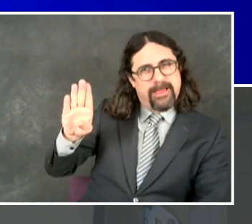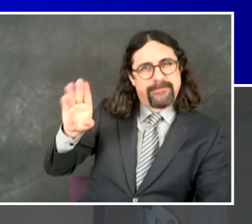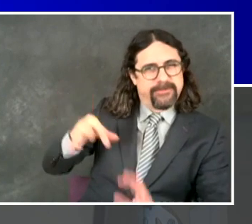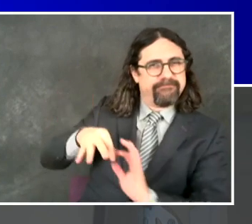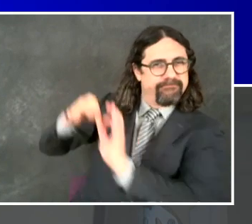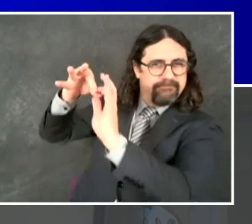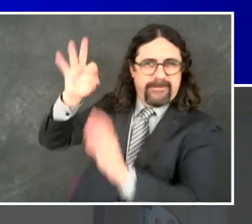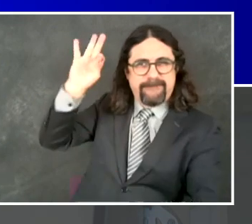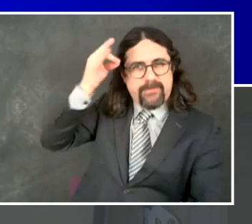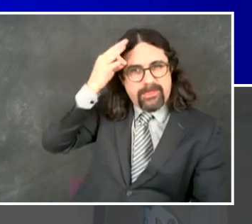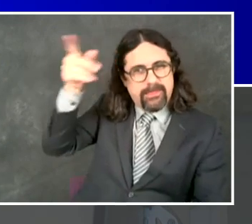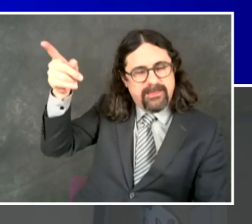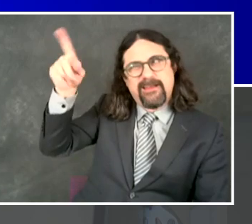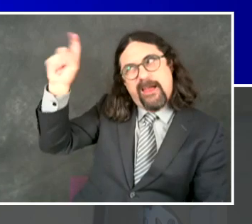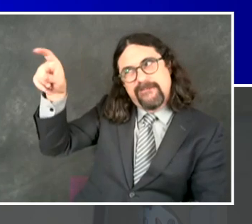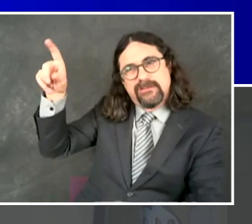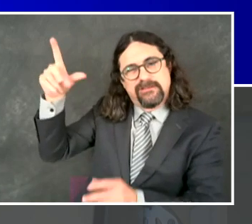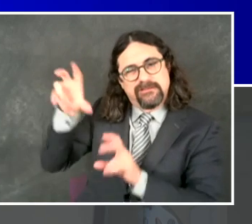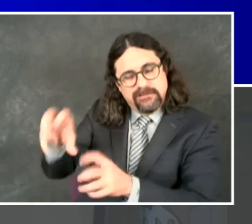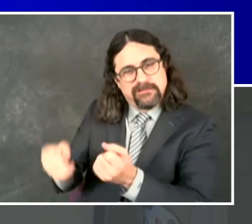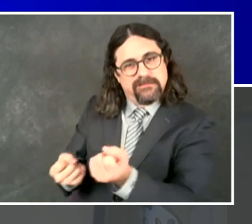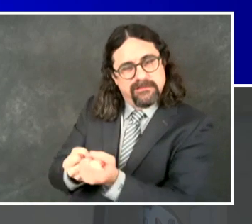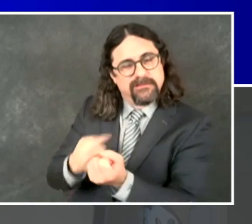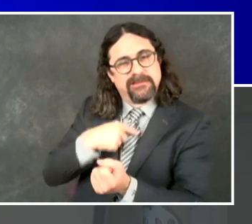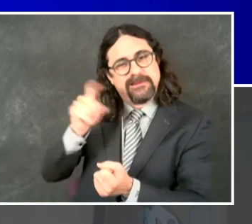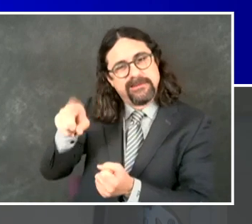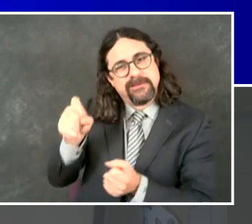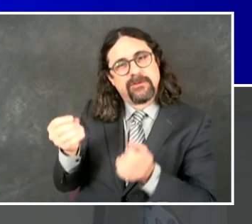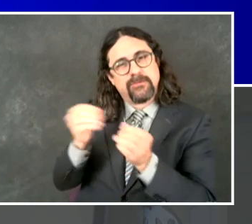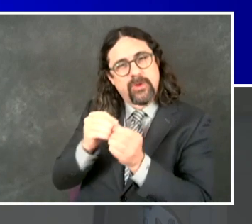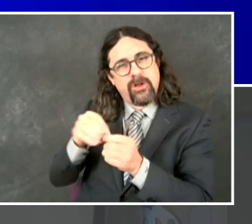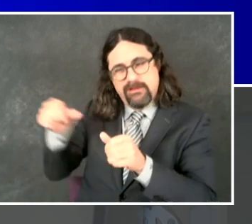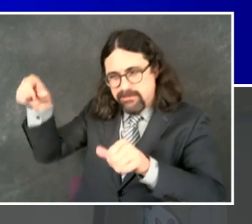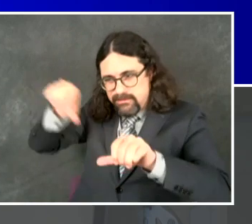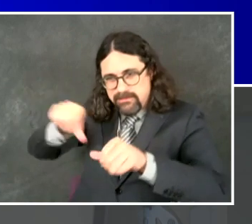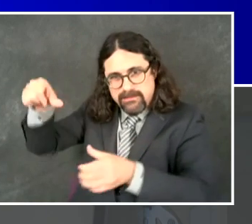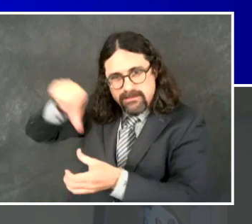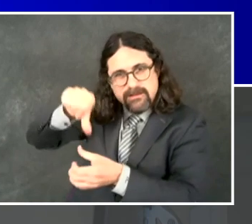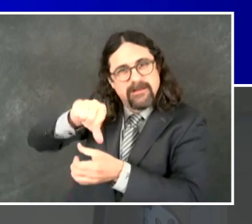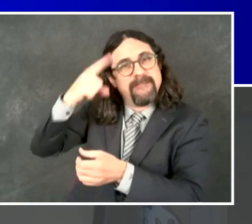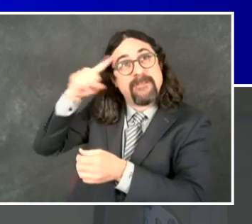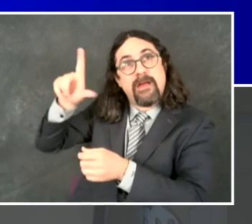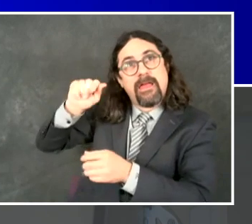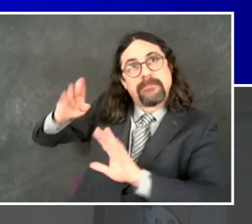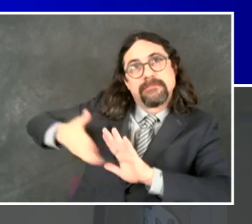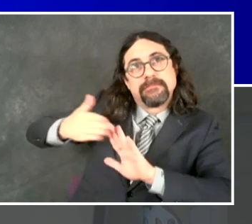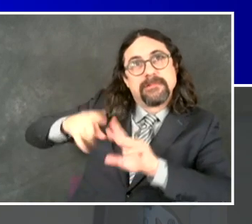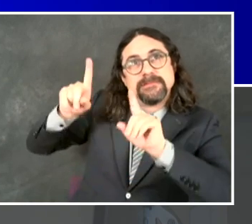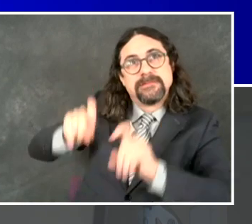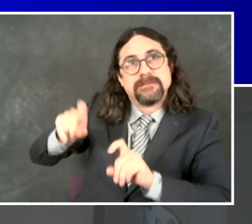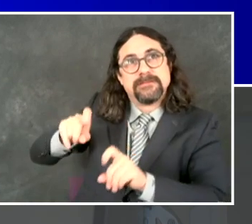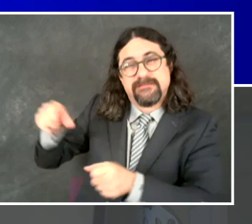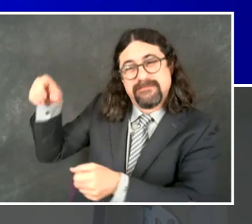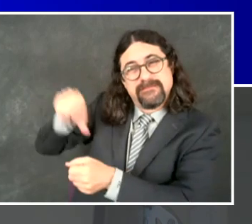THERE. THAT NEEDS TO BE FIXED IMMEDIATELY TO TAKE A BIG STEP FORWARD IN MAY. NOW REMEMBER, THE